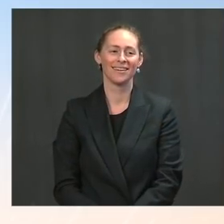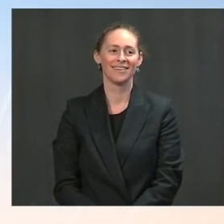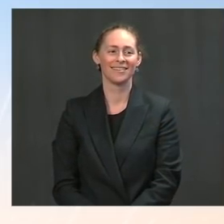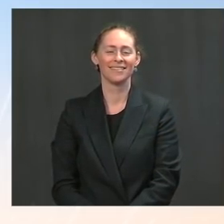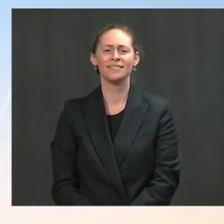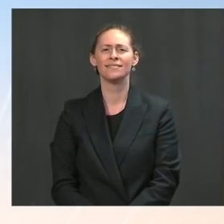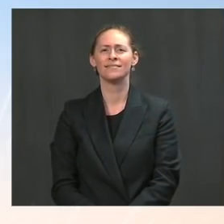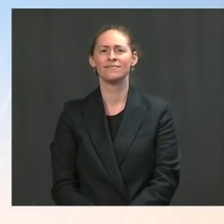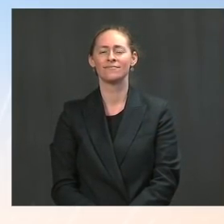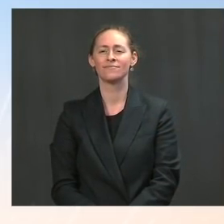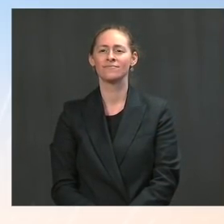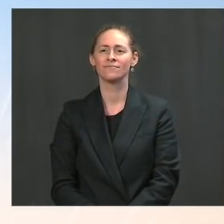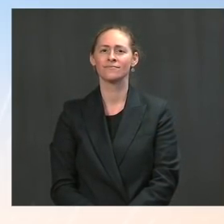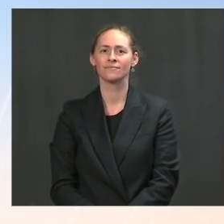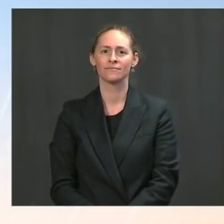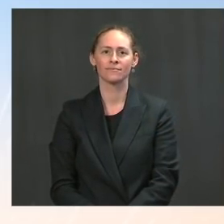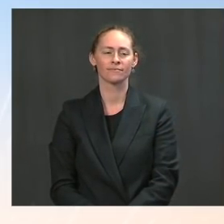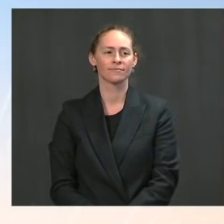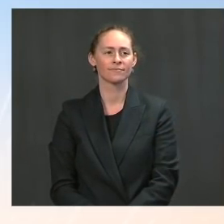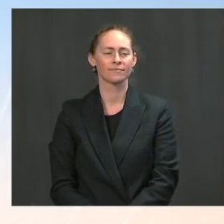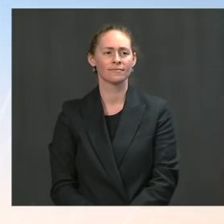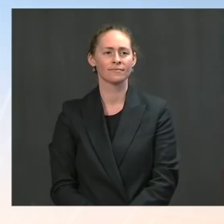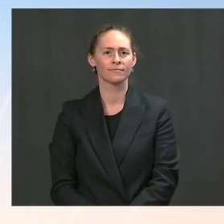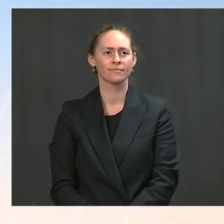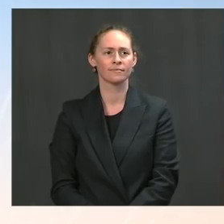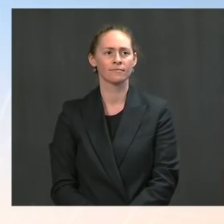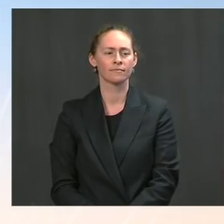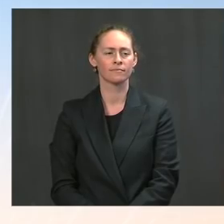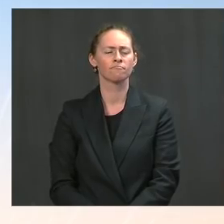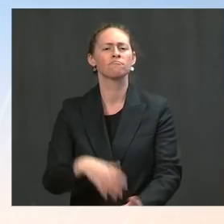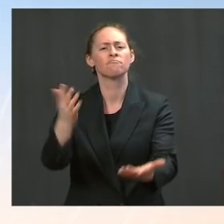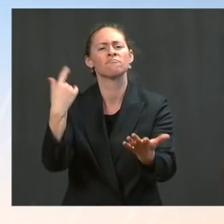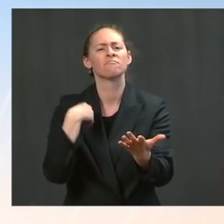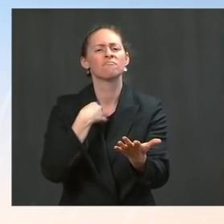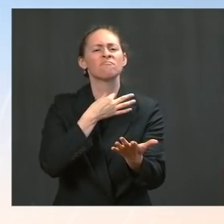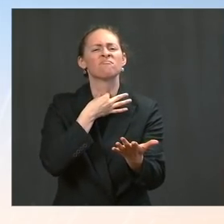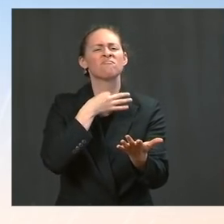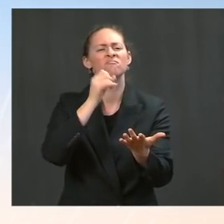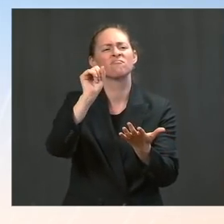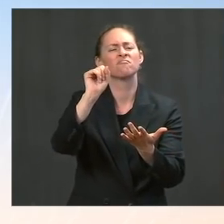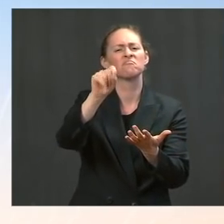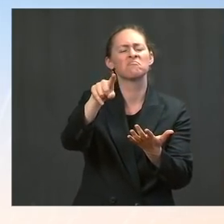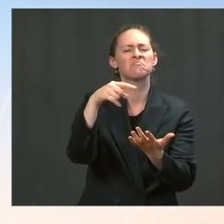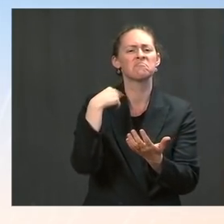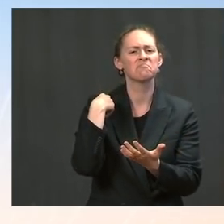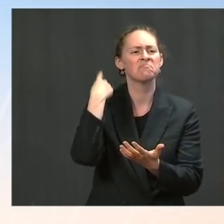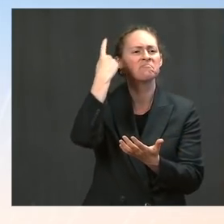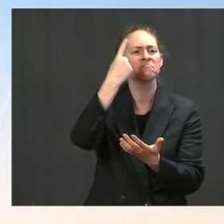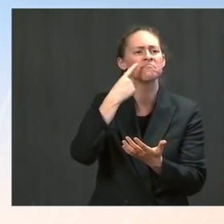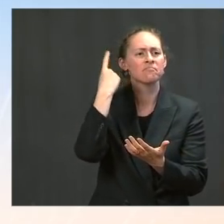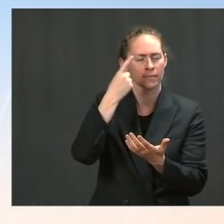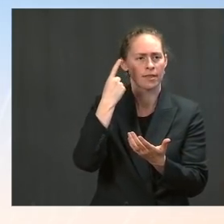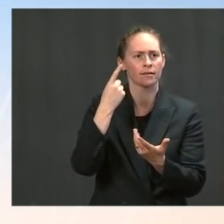The Press: Thank you. So I -- my question is really just about what we kind of touched on -- the vaccination rates in like rural country -- rural counties.